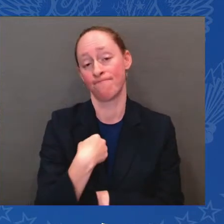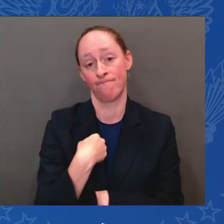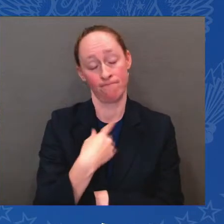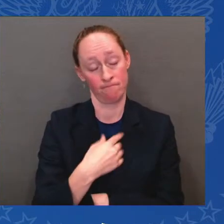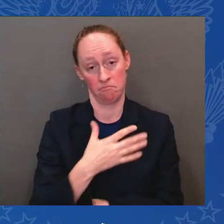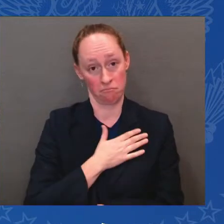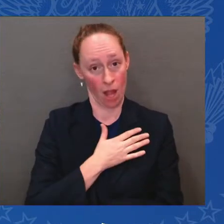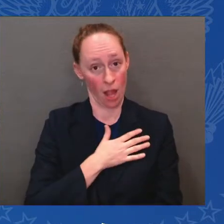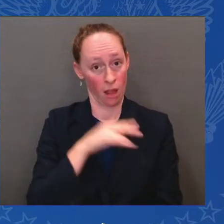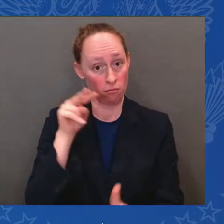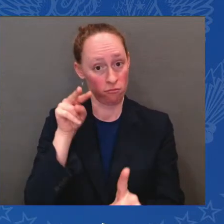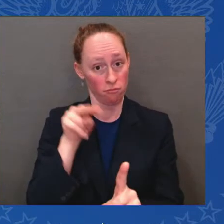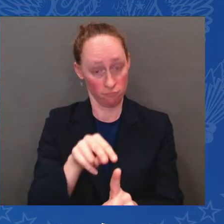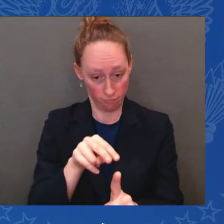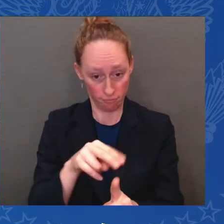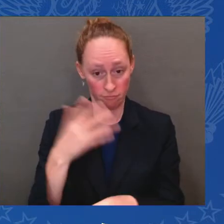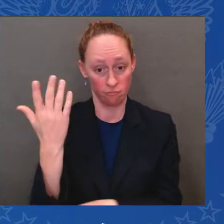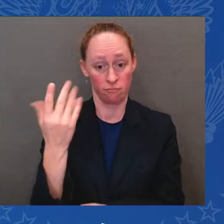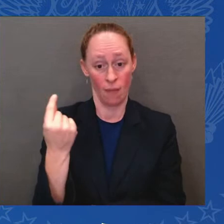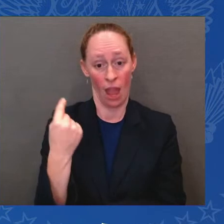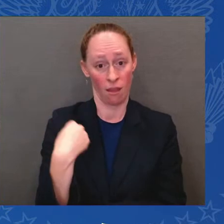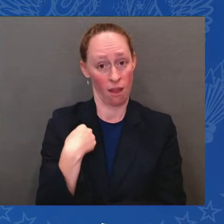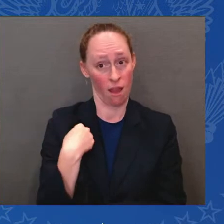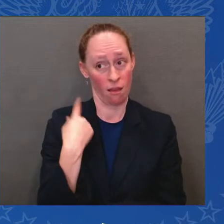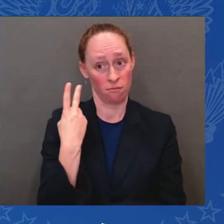has been one of a personal revelation.